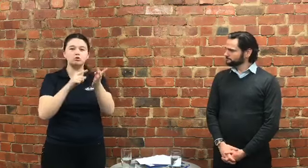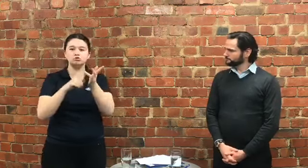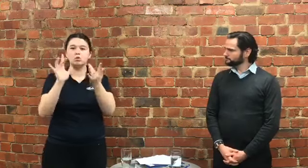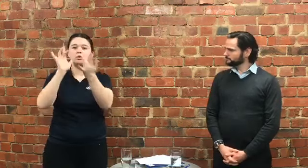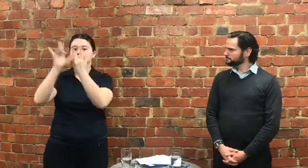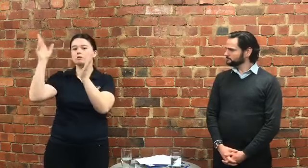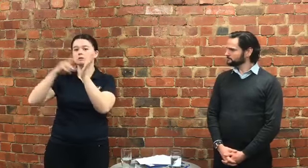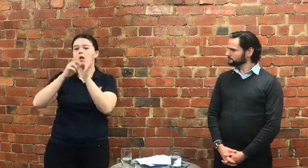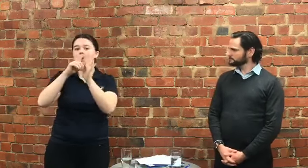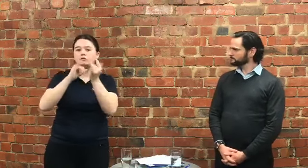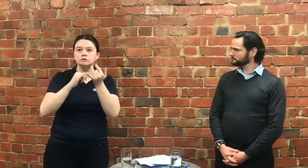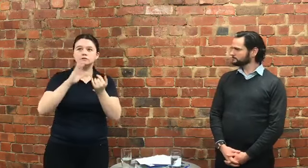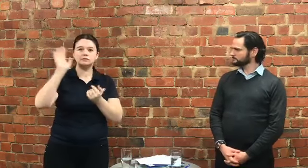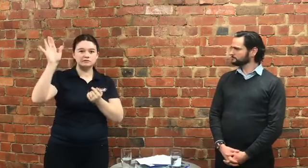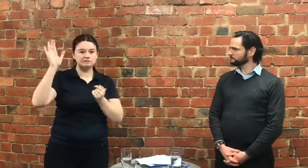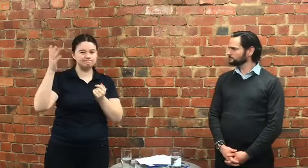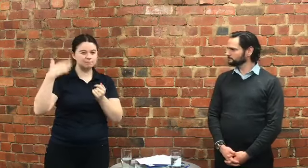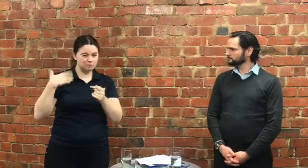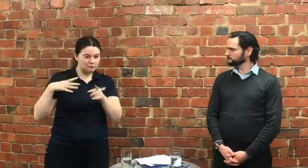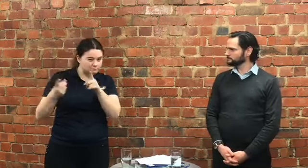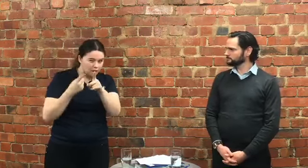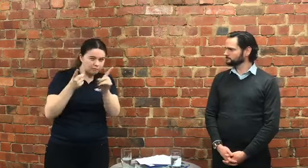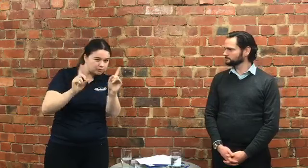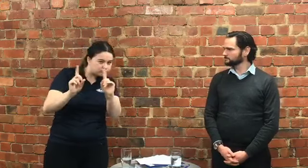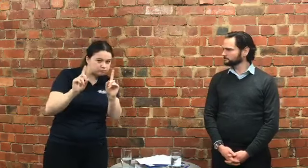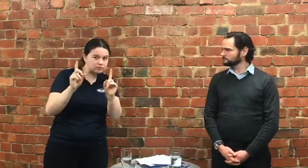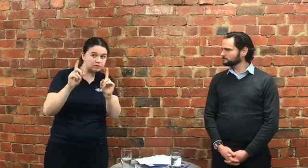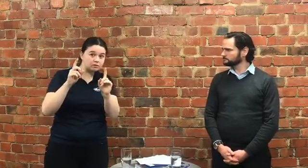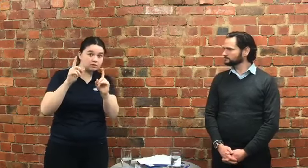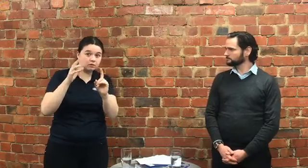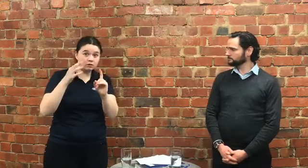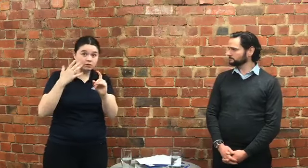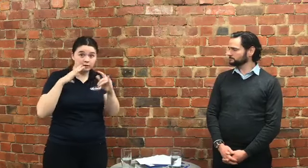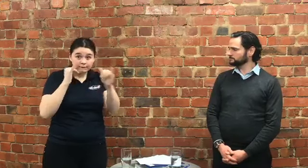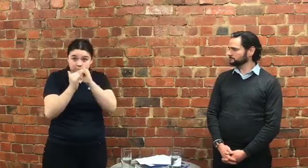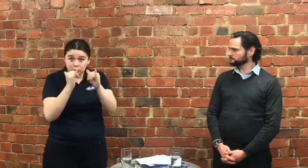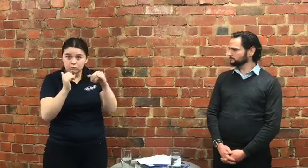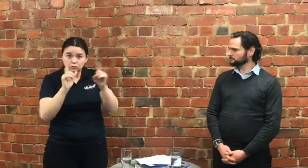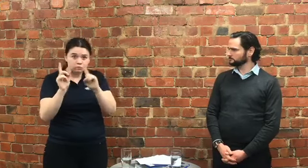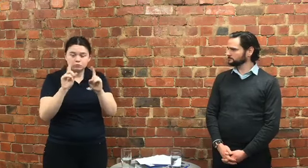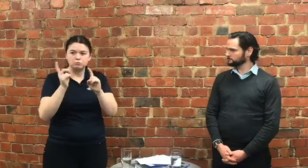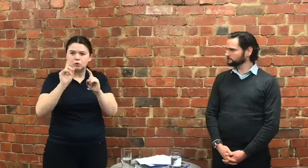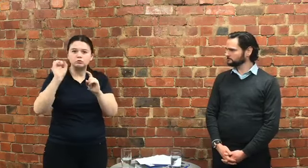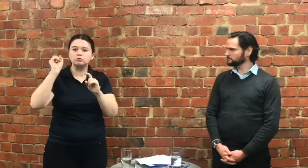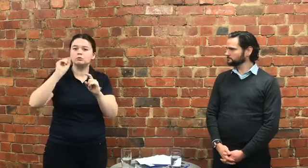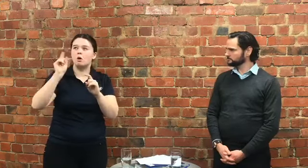I suppose what we would recommend to you, Adam and I, is that if it drags on over six months